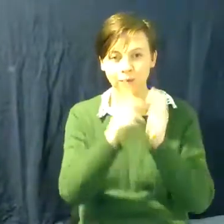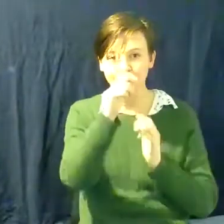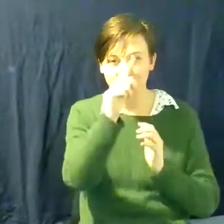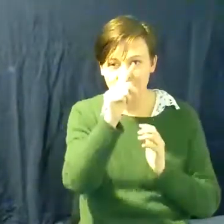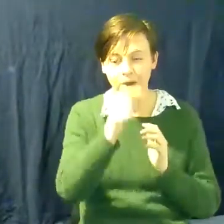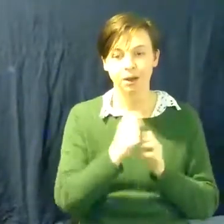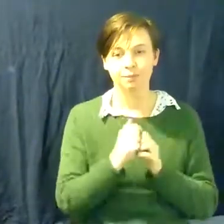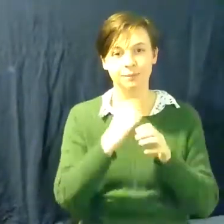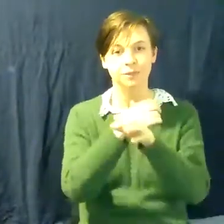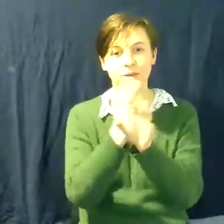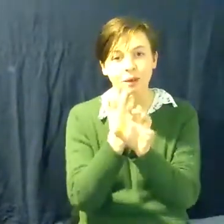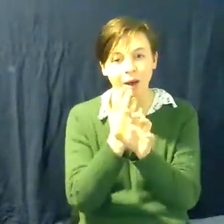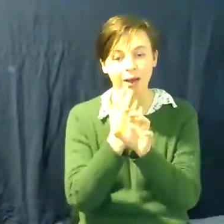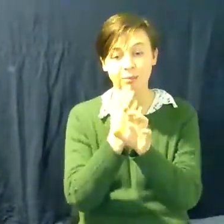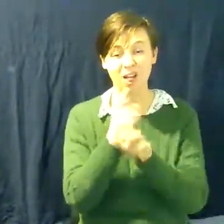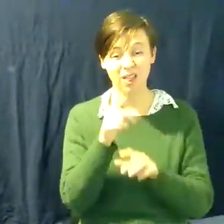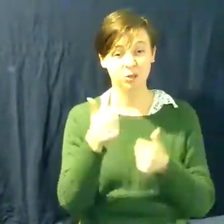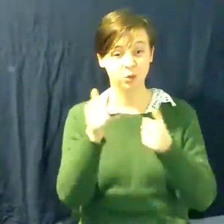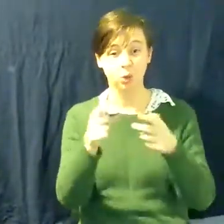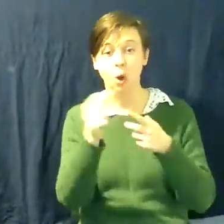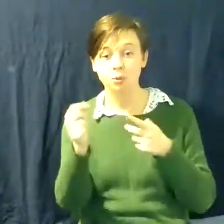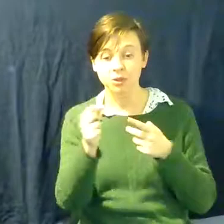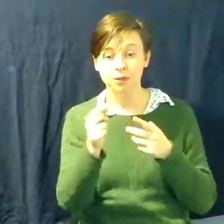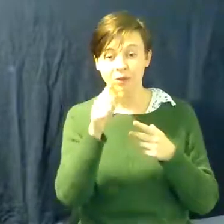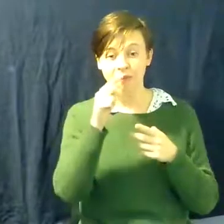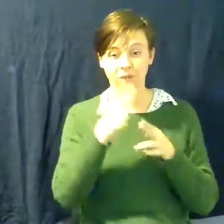ly. So you could meet by Zoom